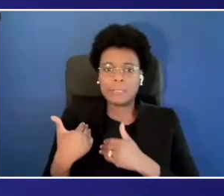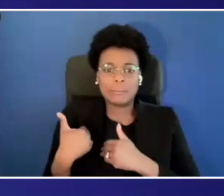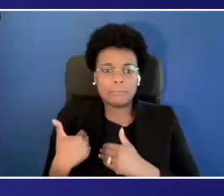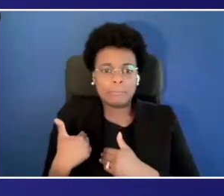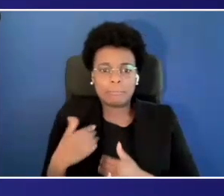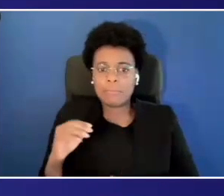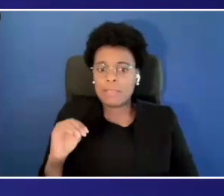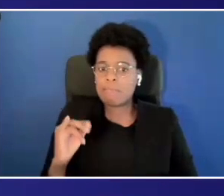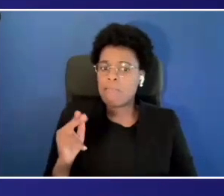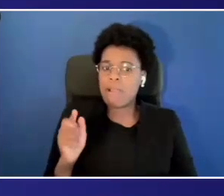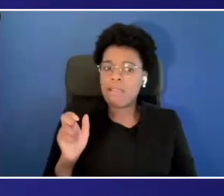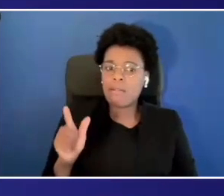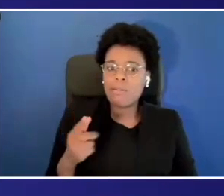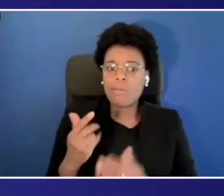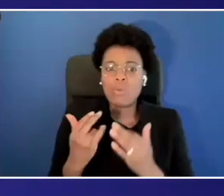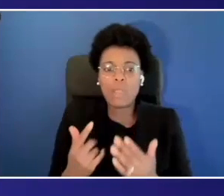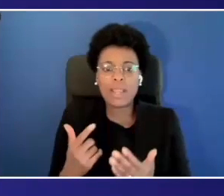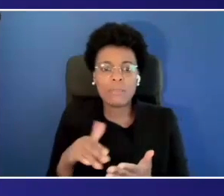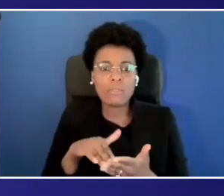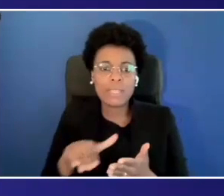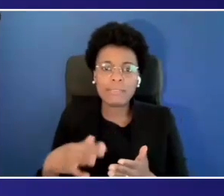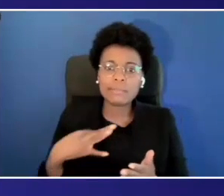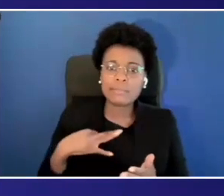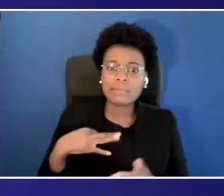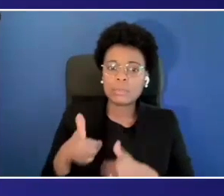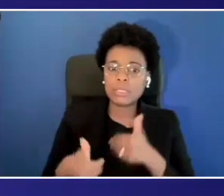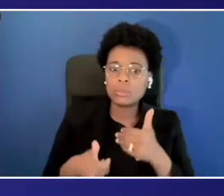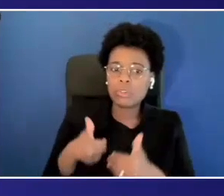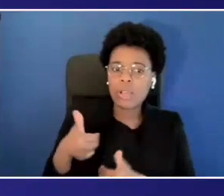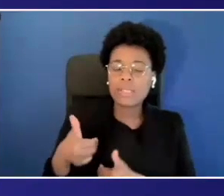There are firefighters like Joseph who are risk their lives every day. But whose loans from the nineties still haven't been forgiven.